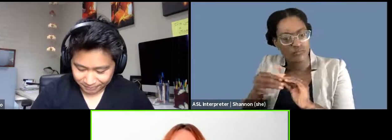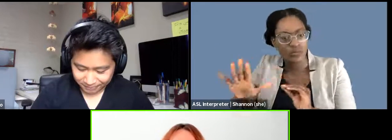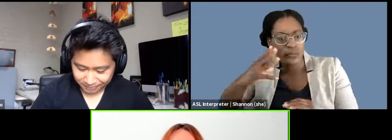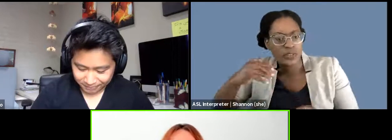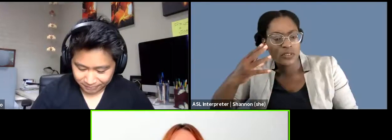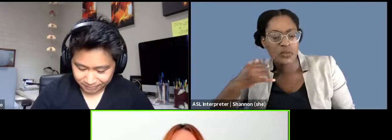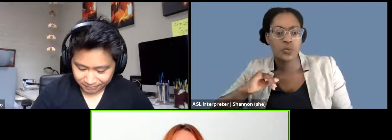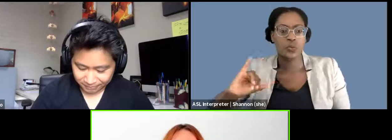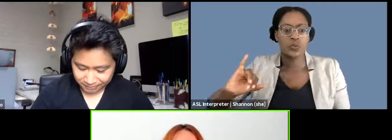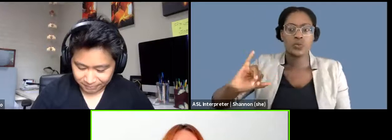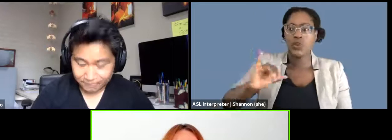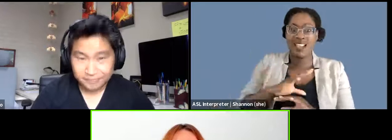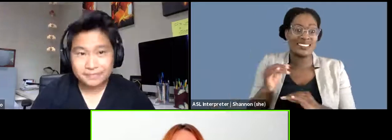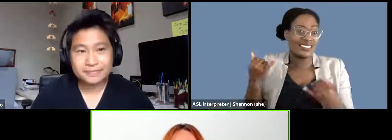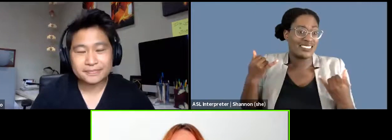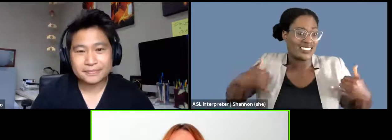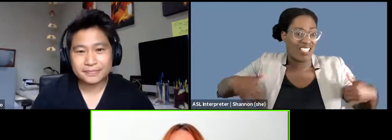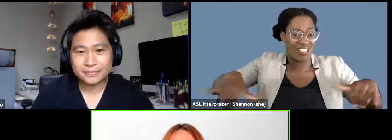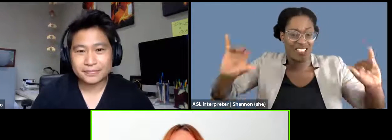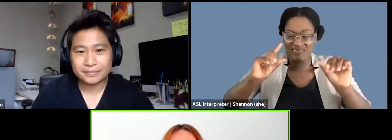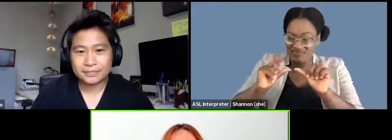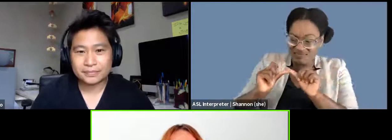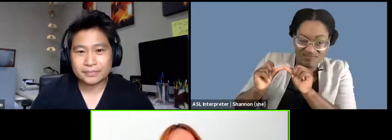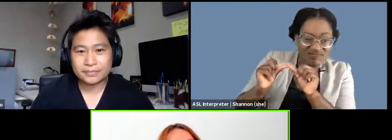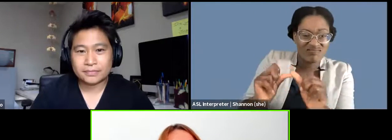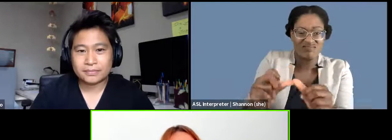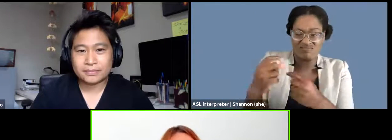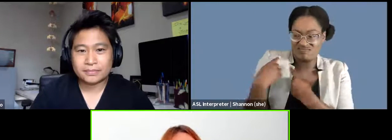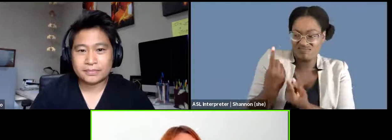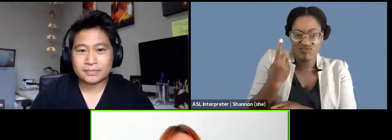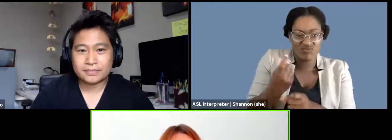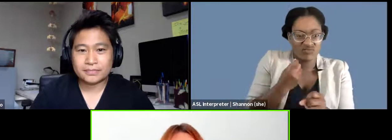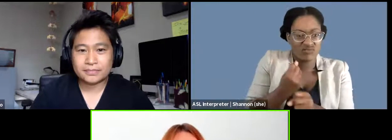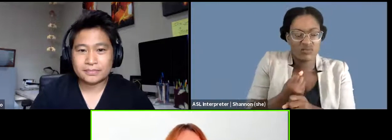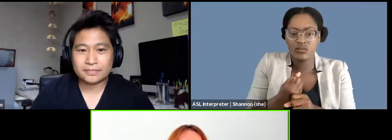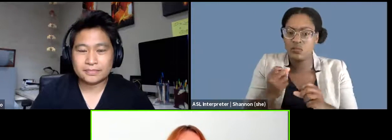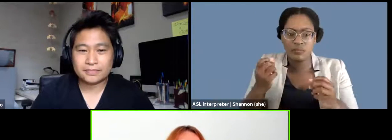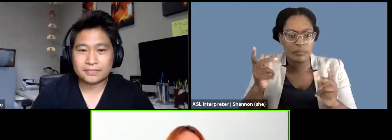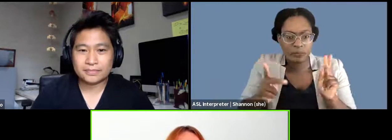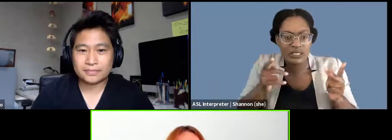and anti-Asian racism continues. Fortunately there are more allies getting behind this